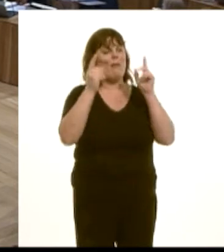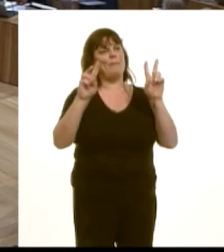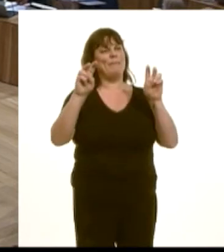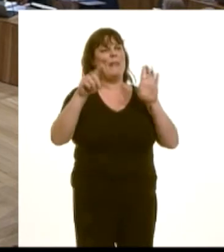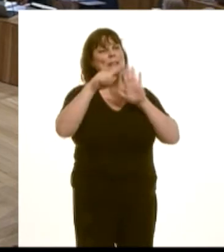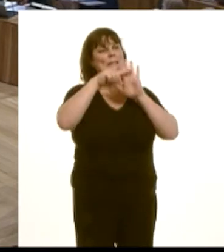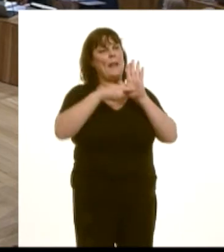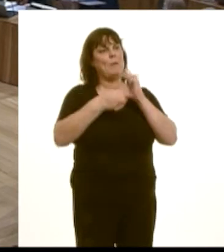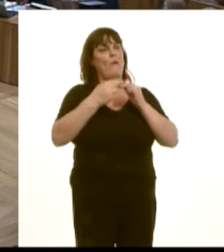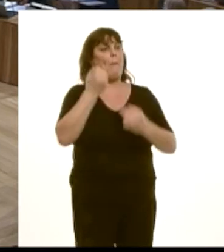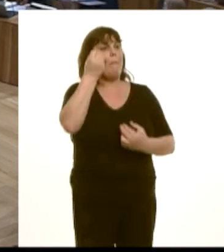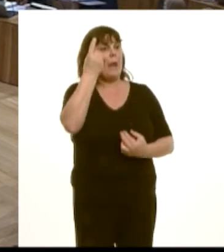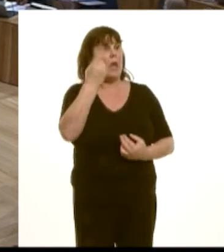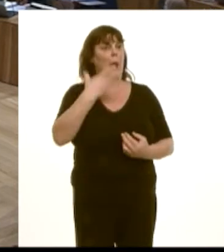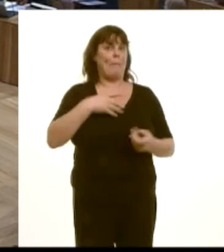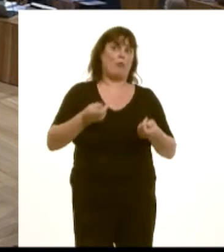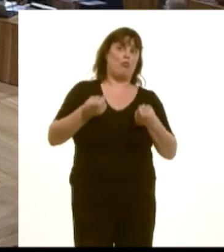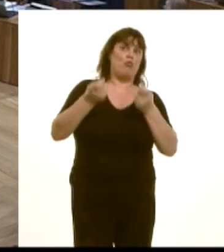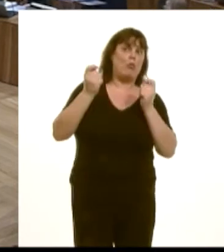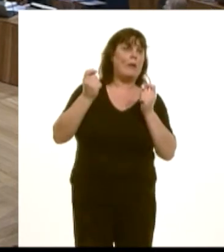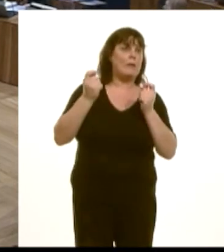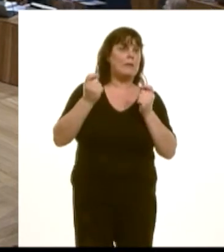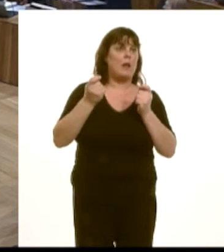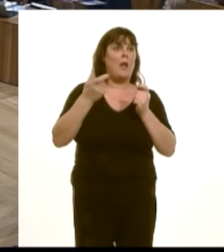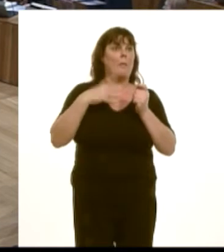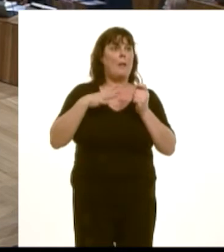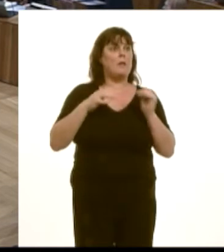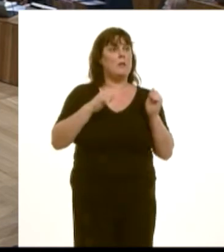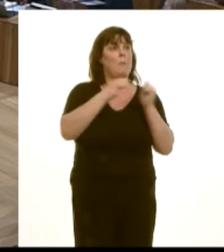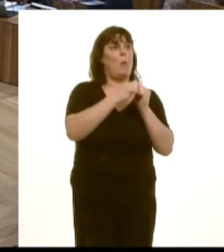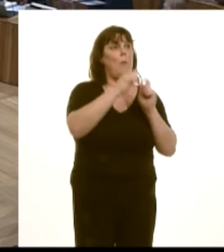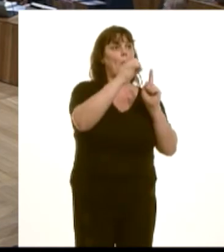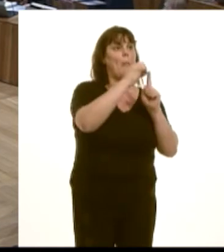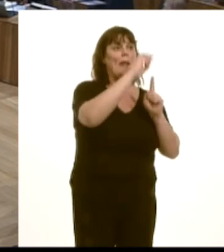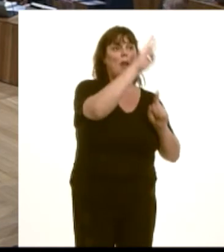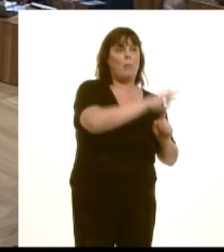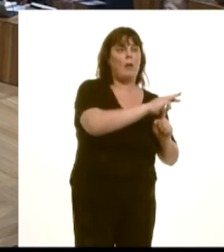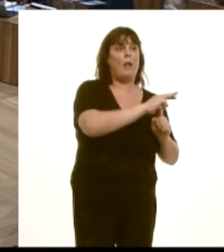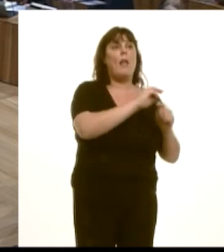raised on this issue has now received support from Plaid Cymru, Liberal Democrat, Conservative